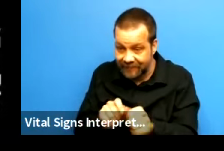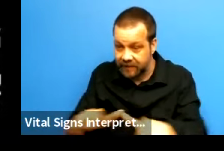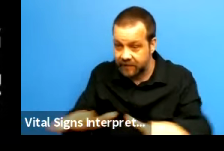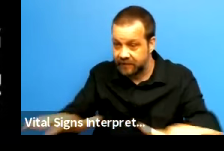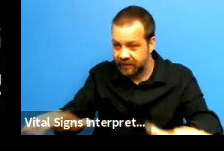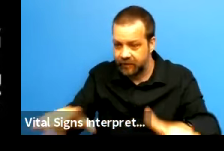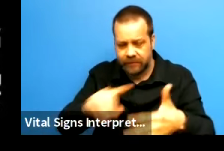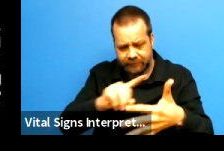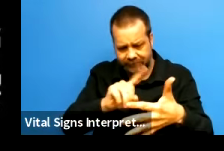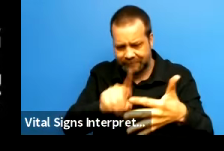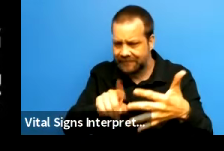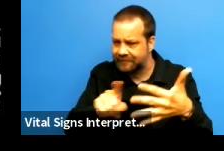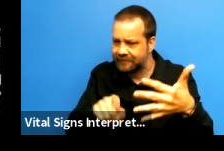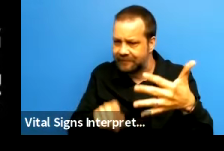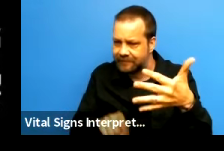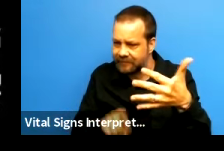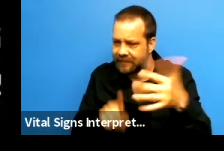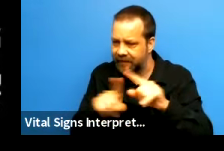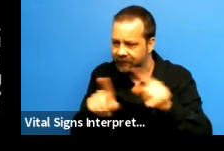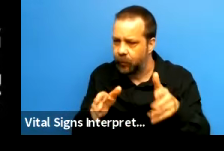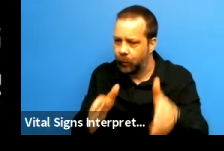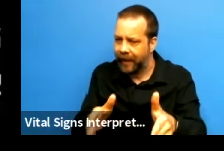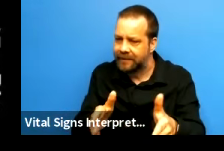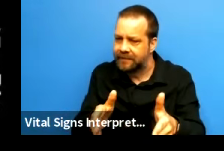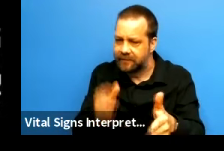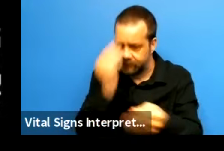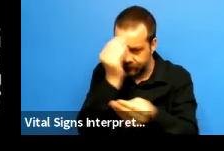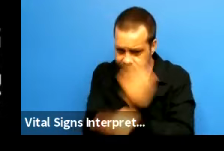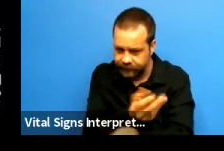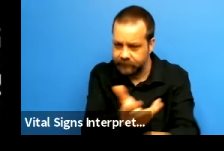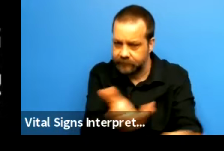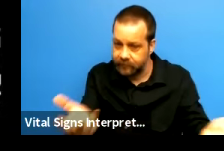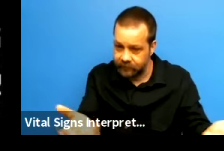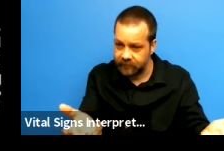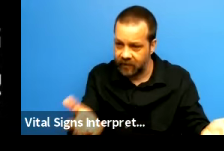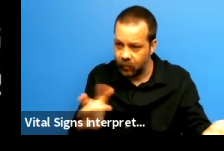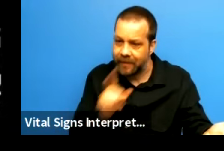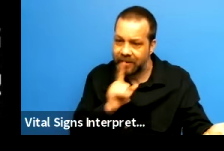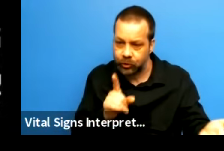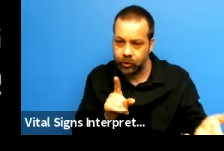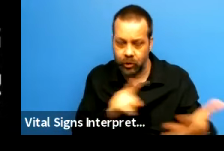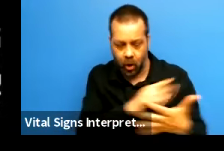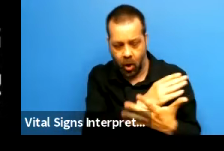that people get information these days and we want to make sure we're covering all of those bases.